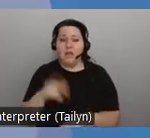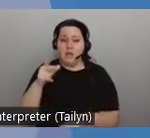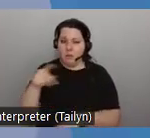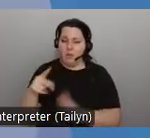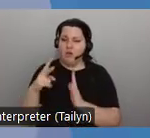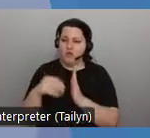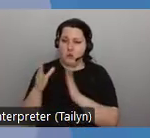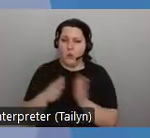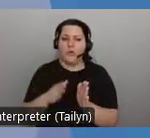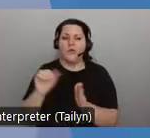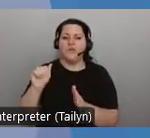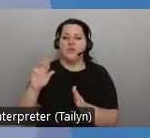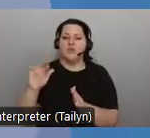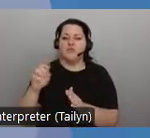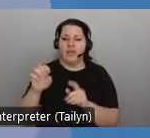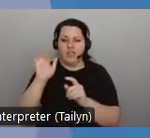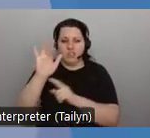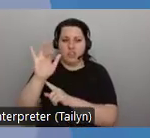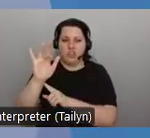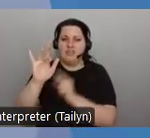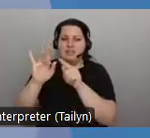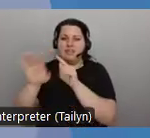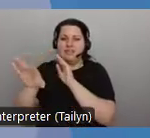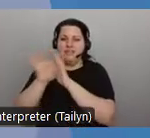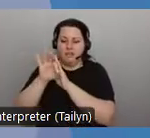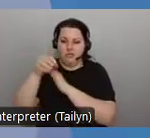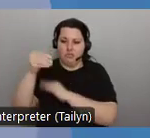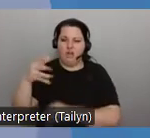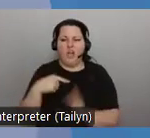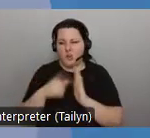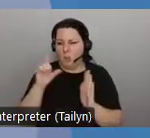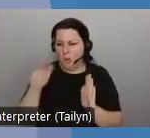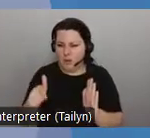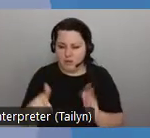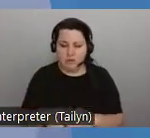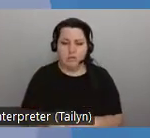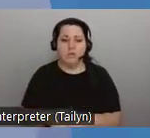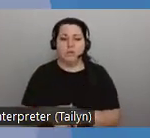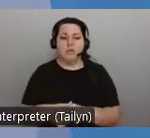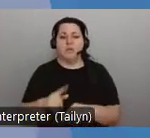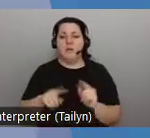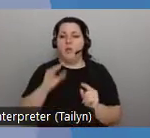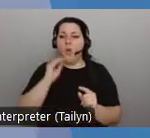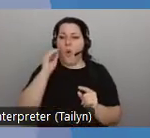to do. One tip that you should know is that power points are a bit